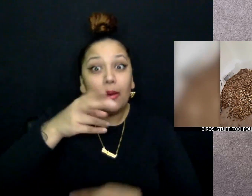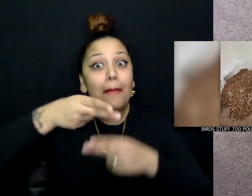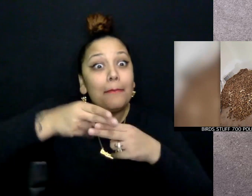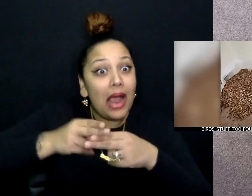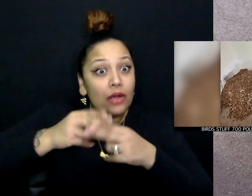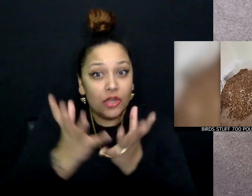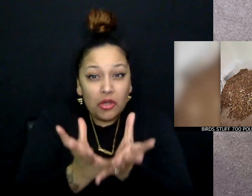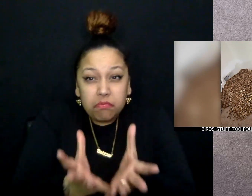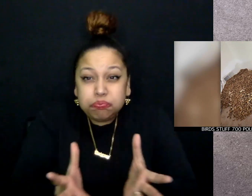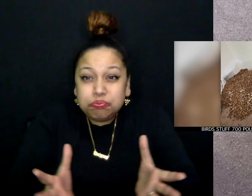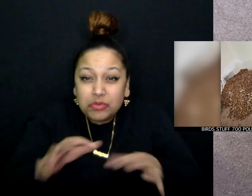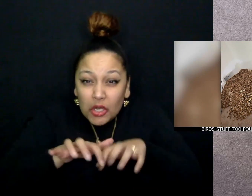a lipstick custom case